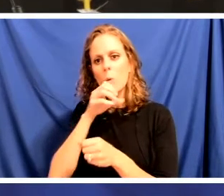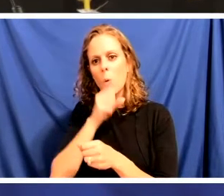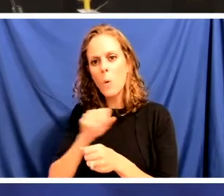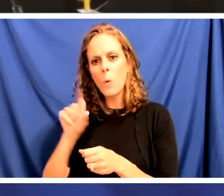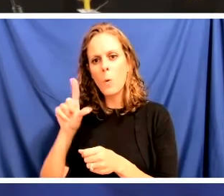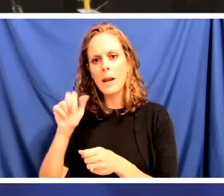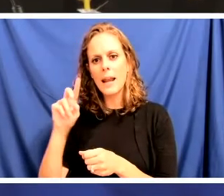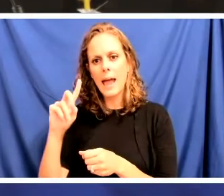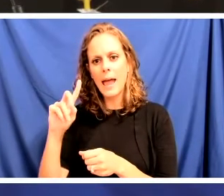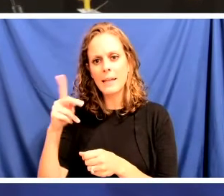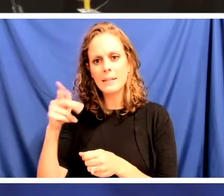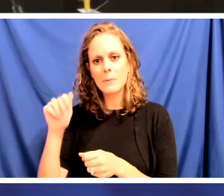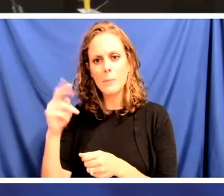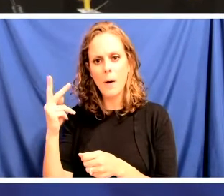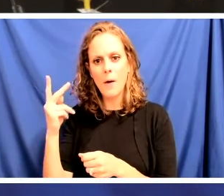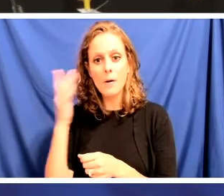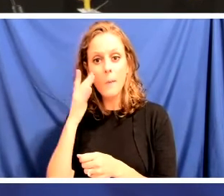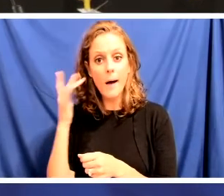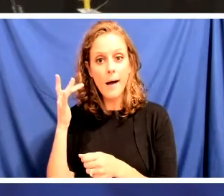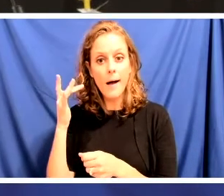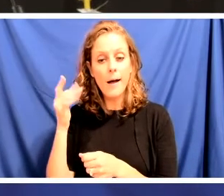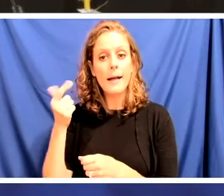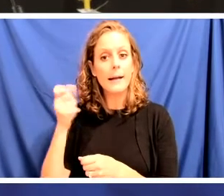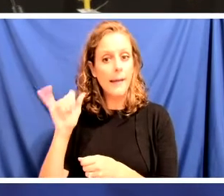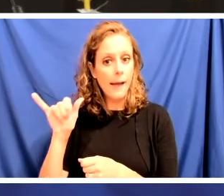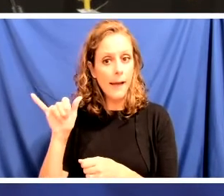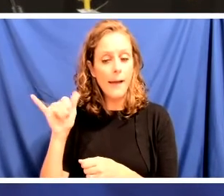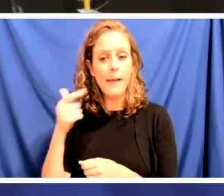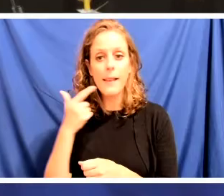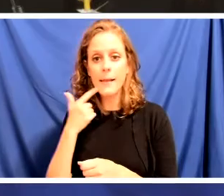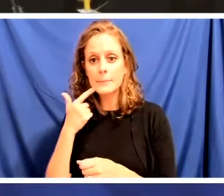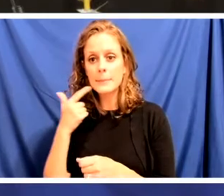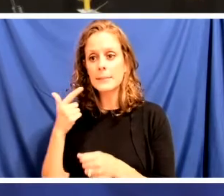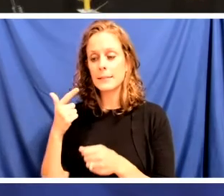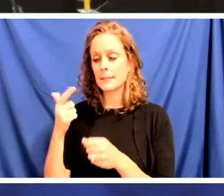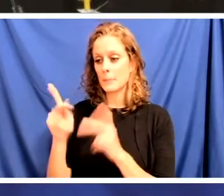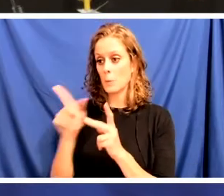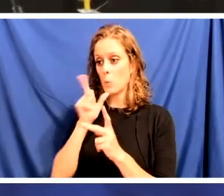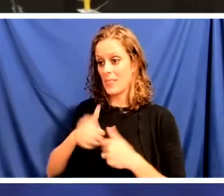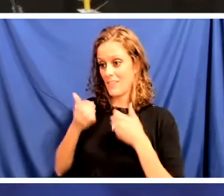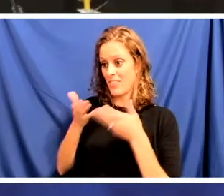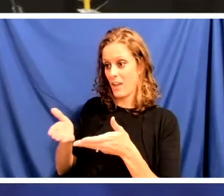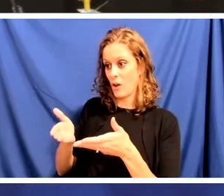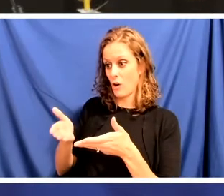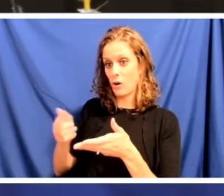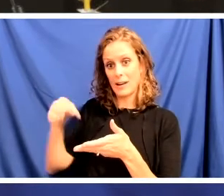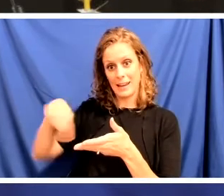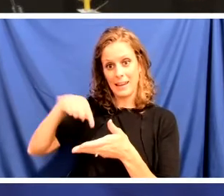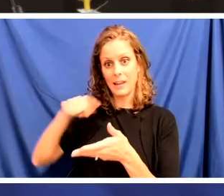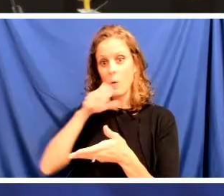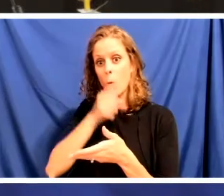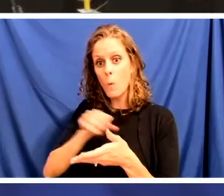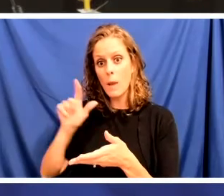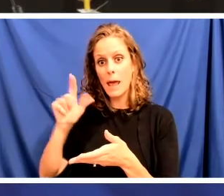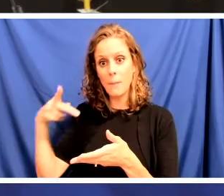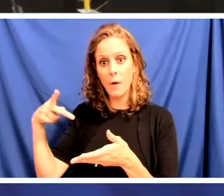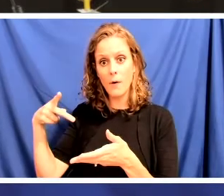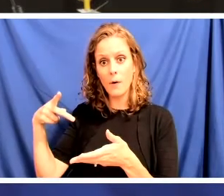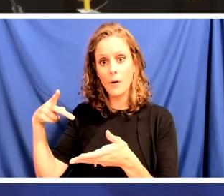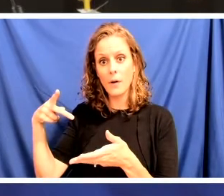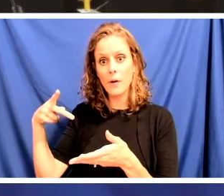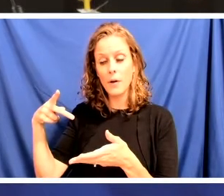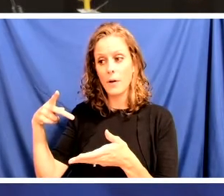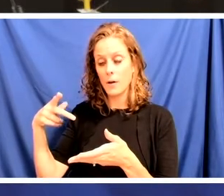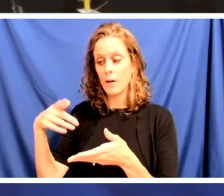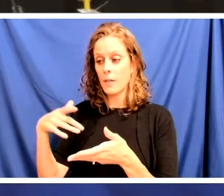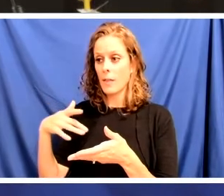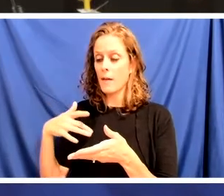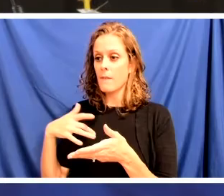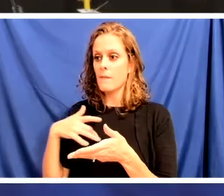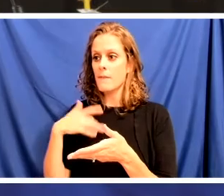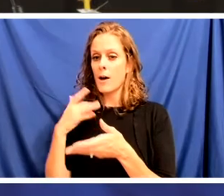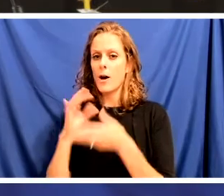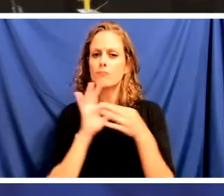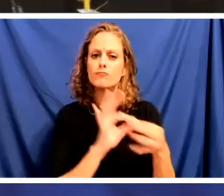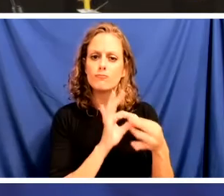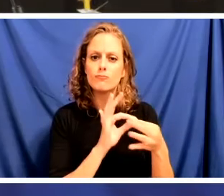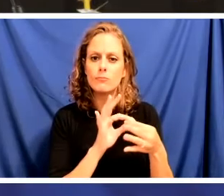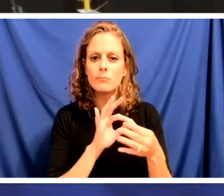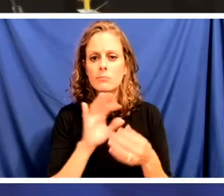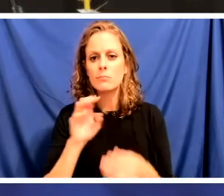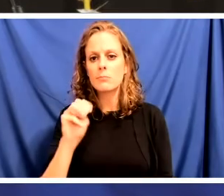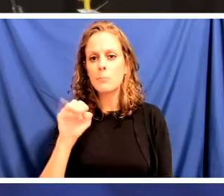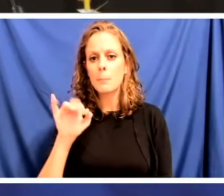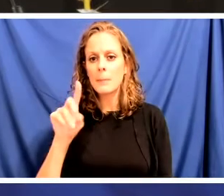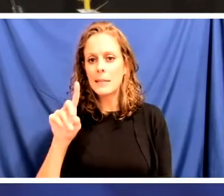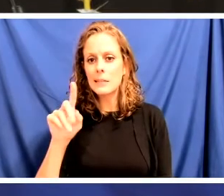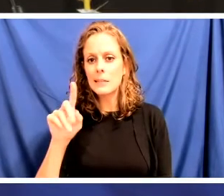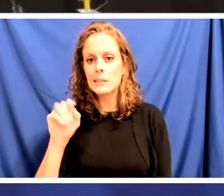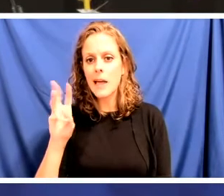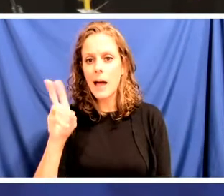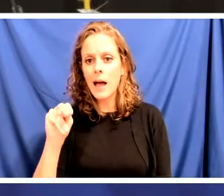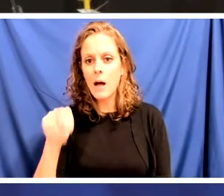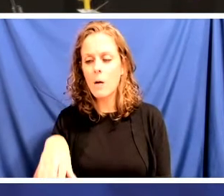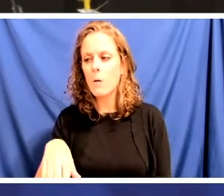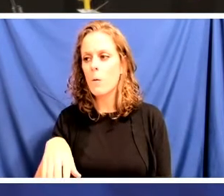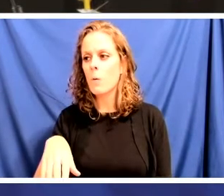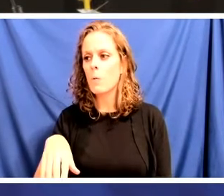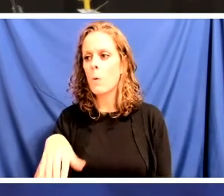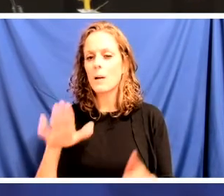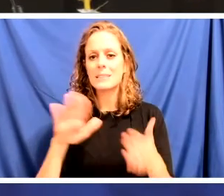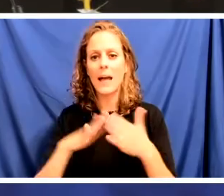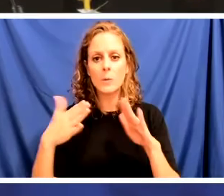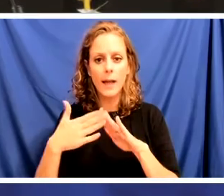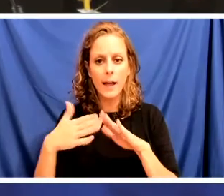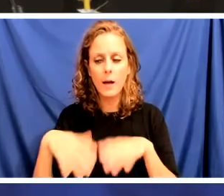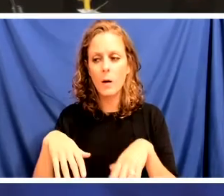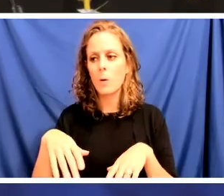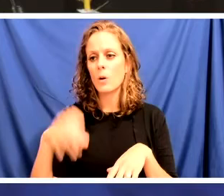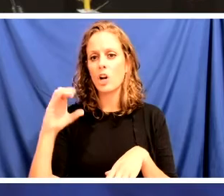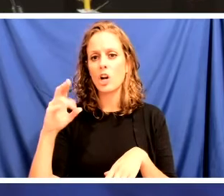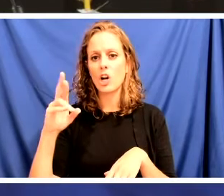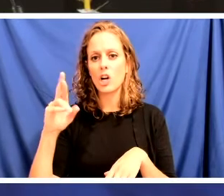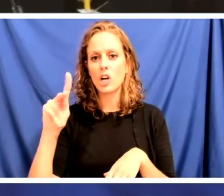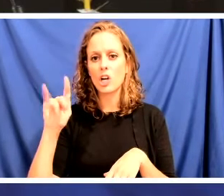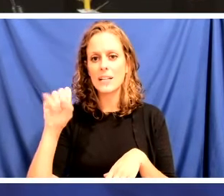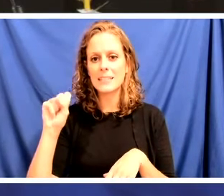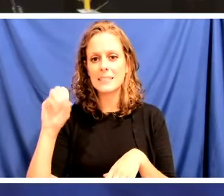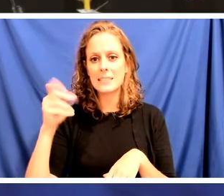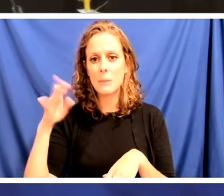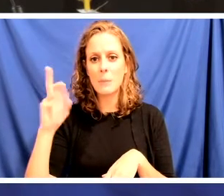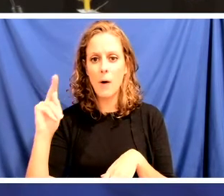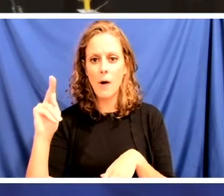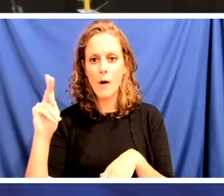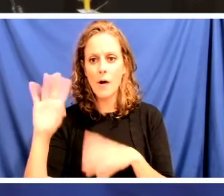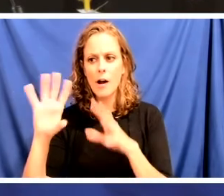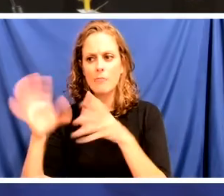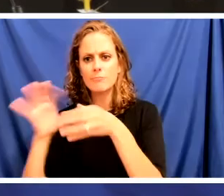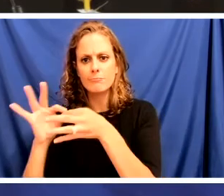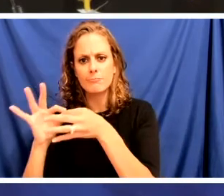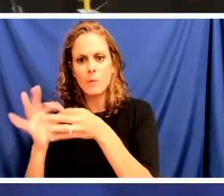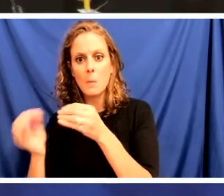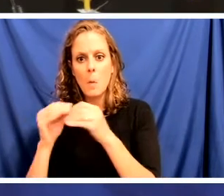SacGov: large number of gay, lesbian households in overland park that really felt actually more of a connection to places like midtown and downtown sacramento or even curtis Park, more so than places like southland park so that that's an example of how.